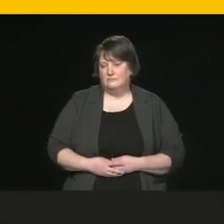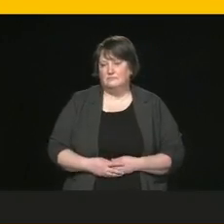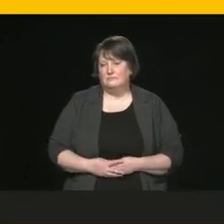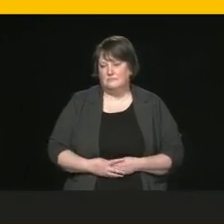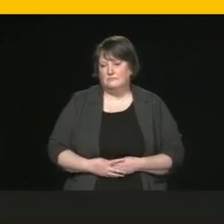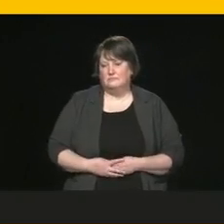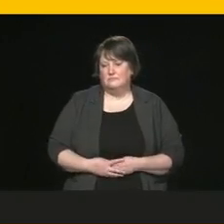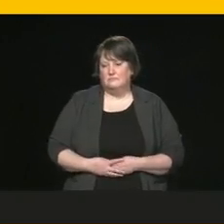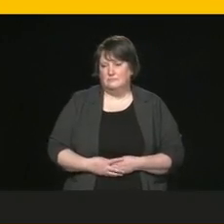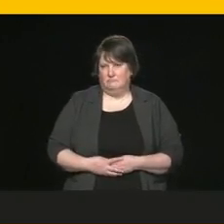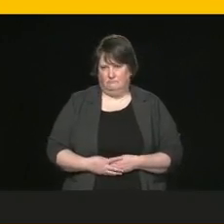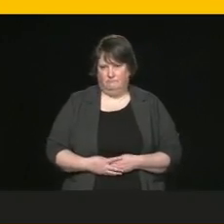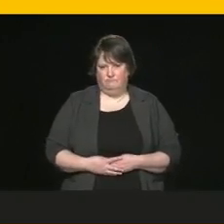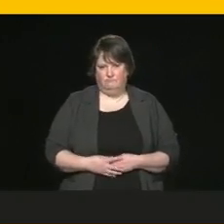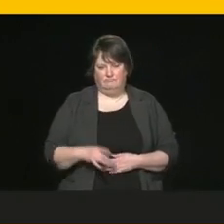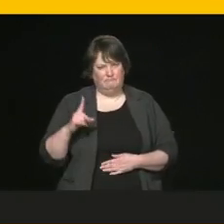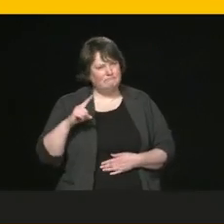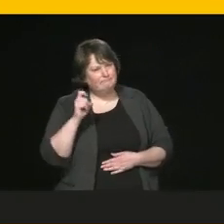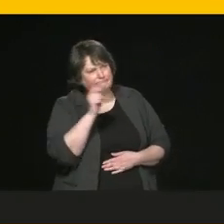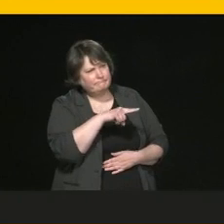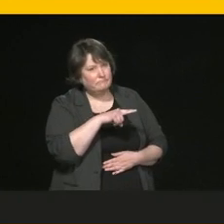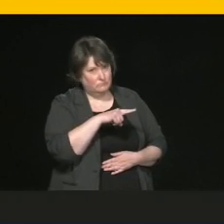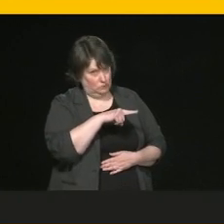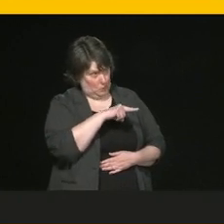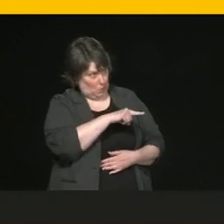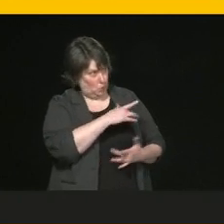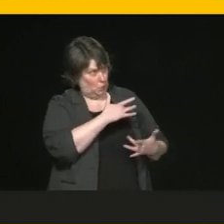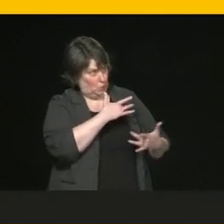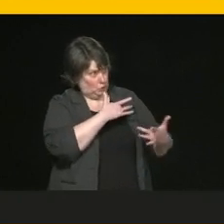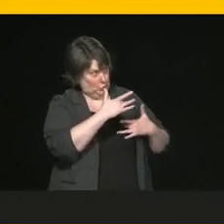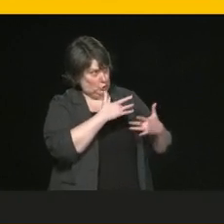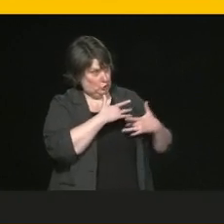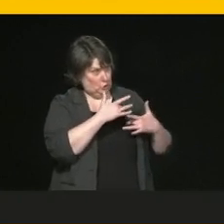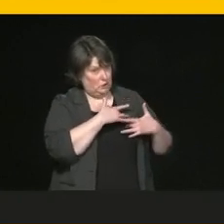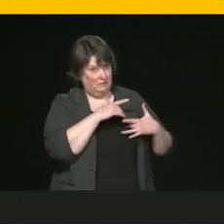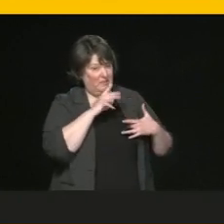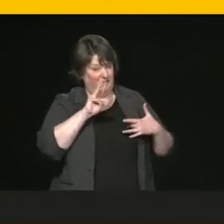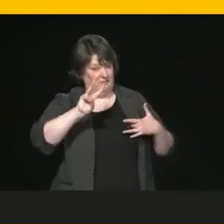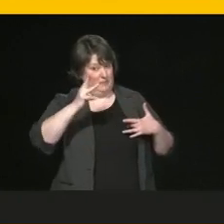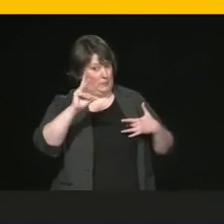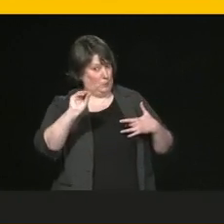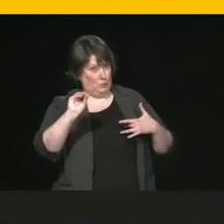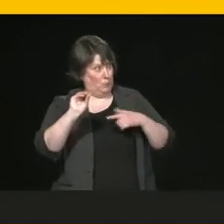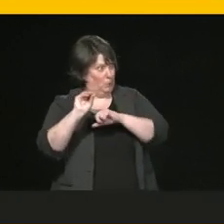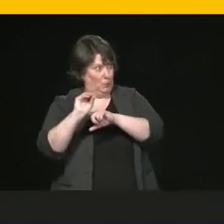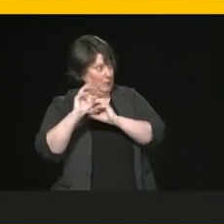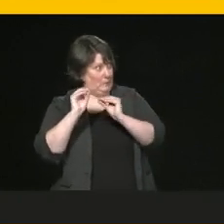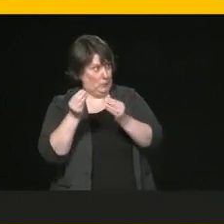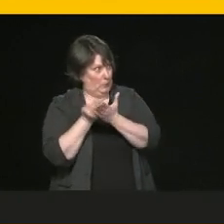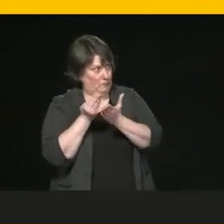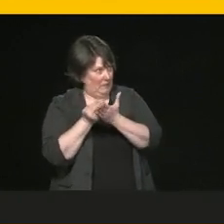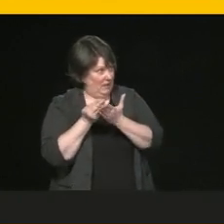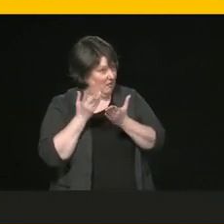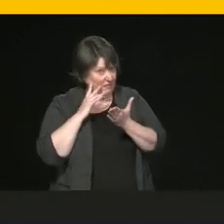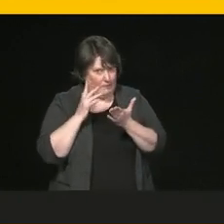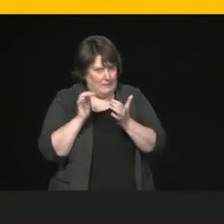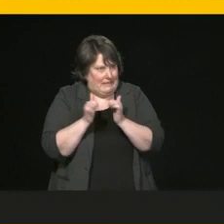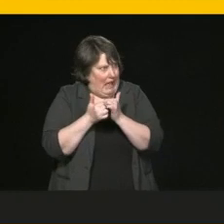THAT'S FINE.